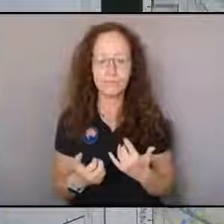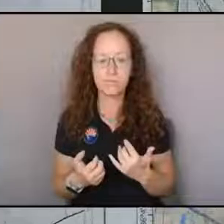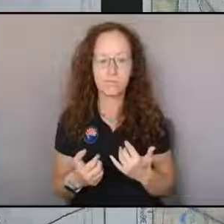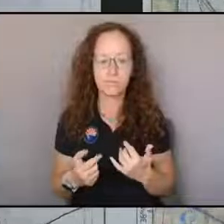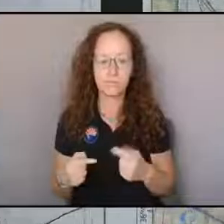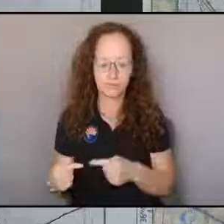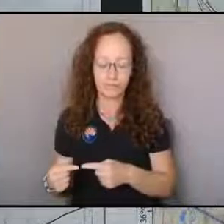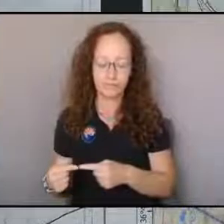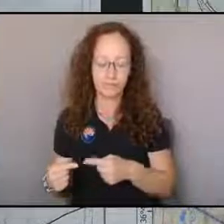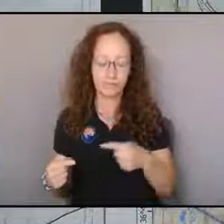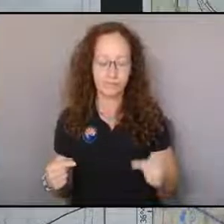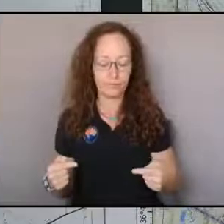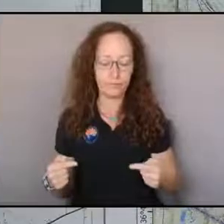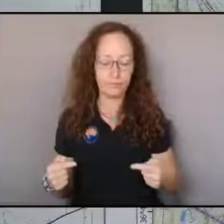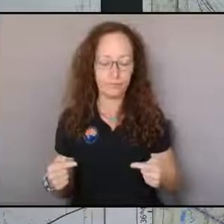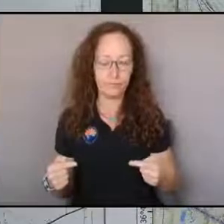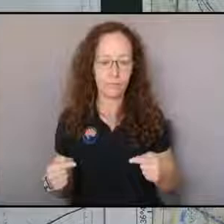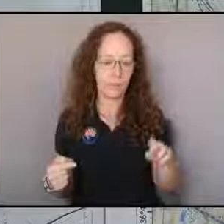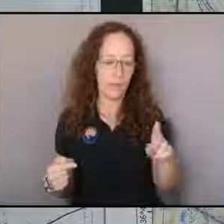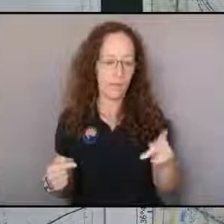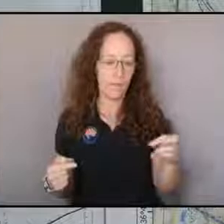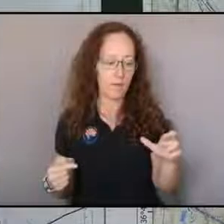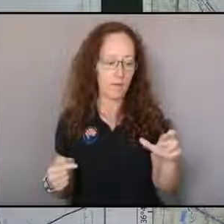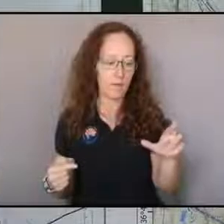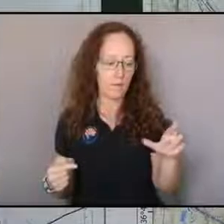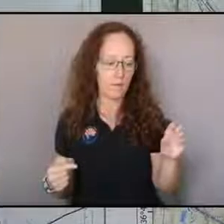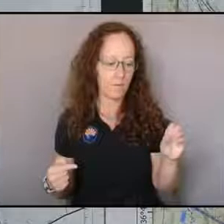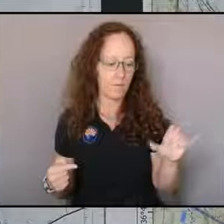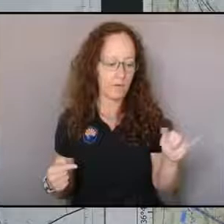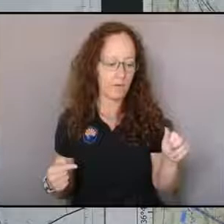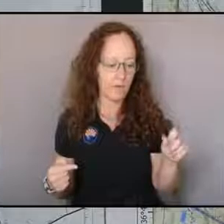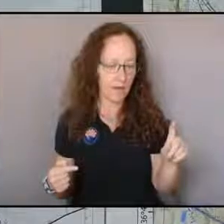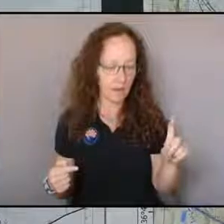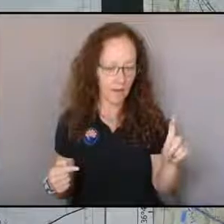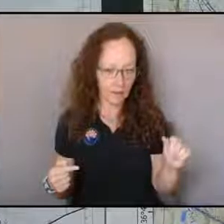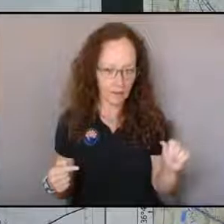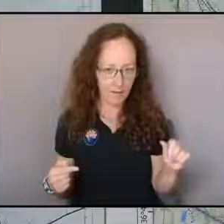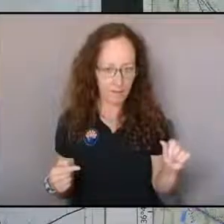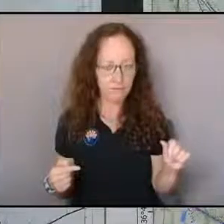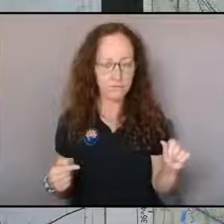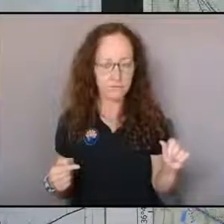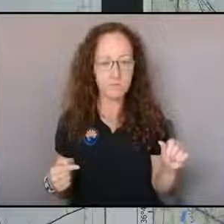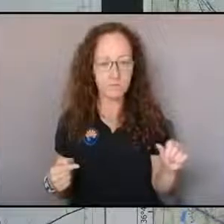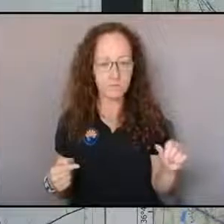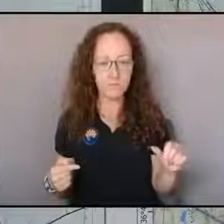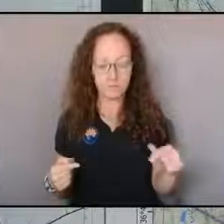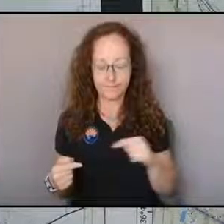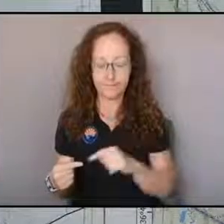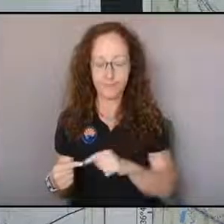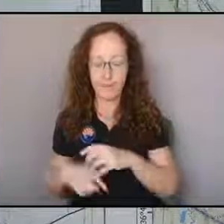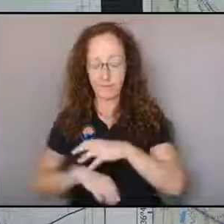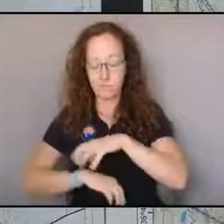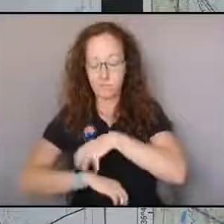DUE WEST OF UPPER ROCIADA, AND ON THE WESTERN EDGE OF THE FIRE THAT WAS PUTTING UP MOST OF THE SMOKE AND